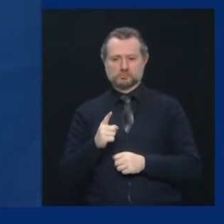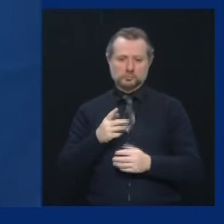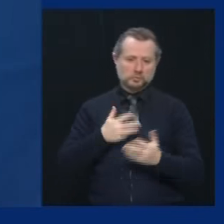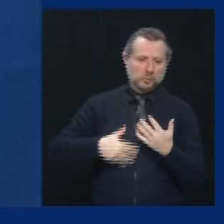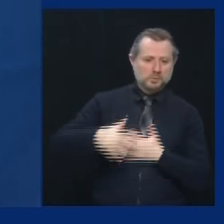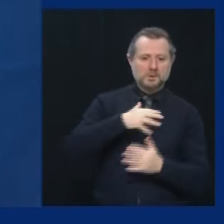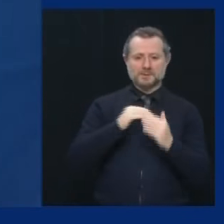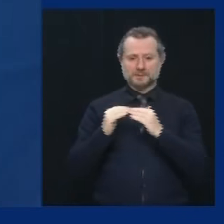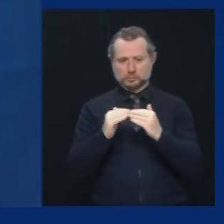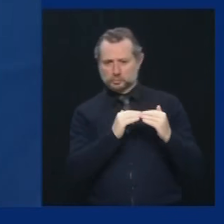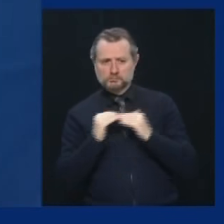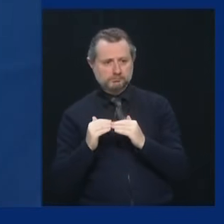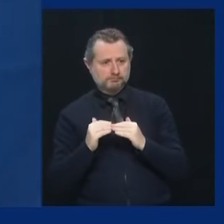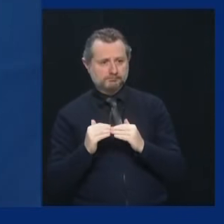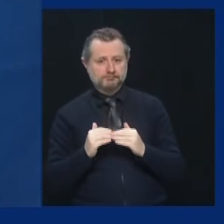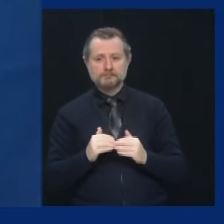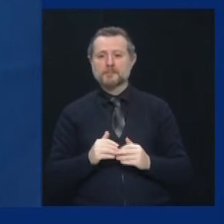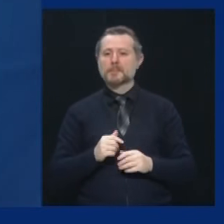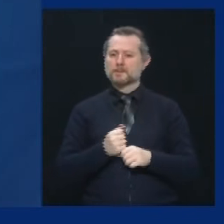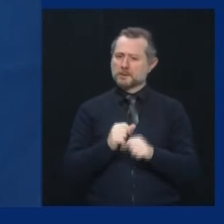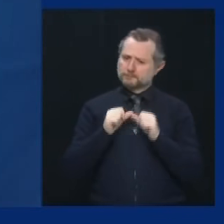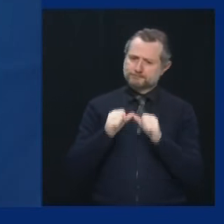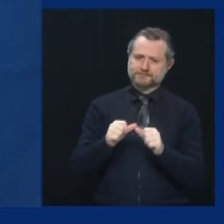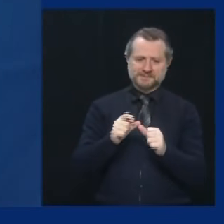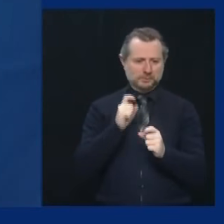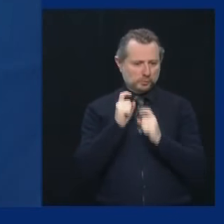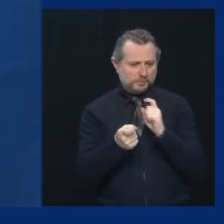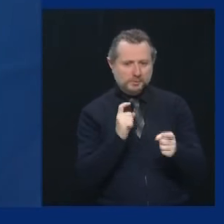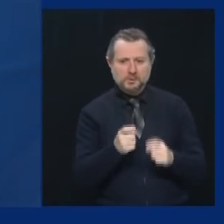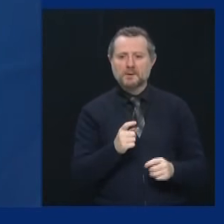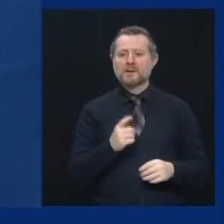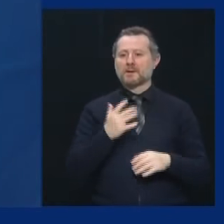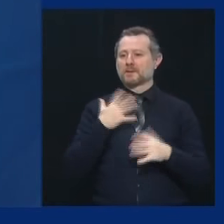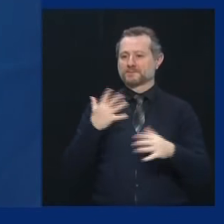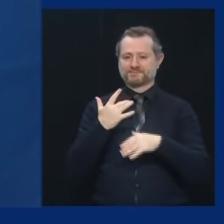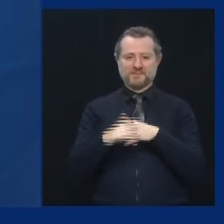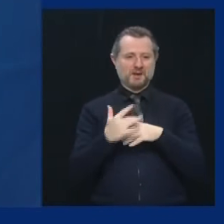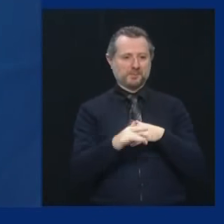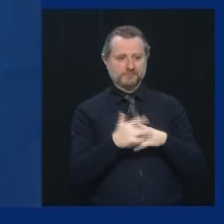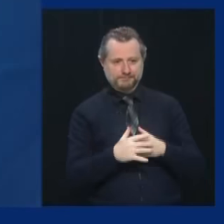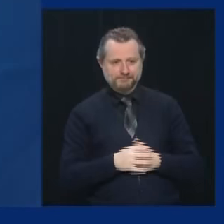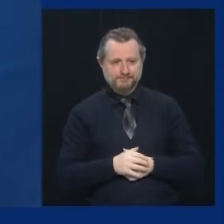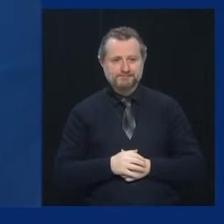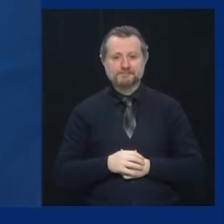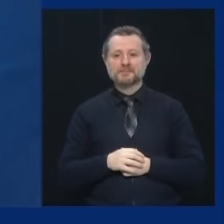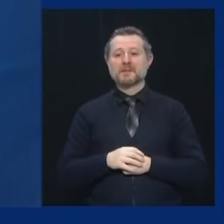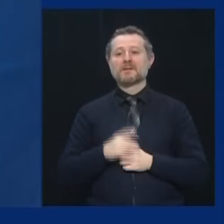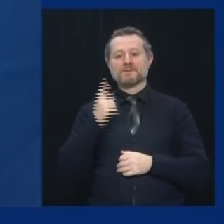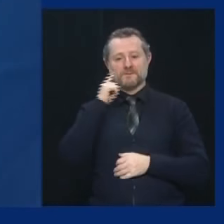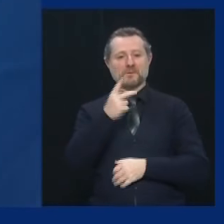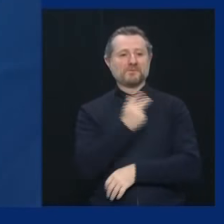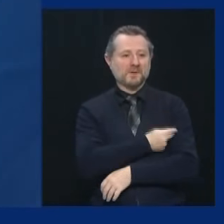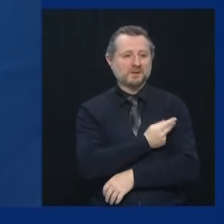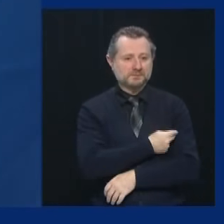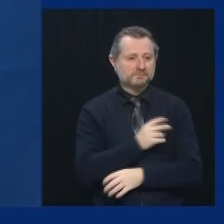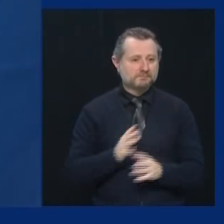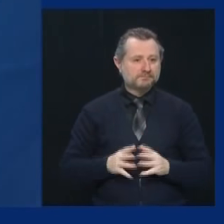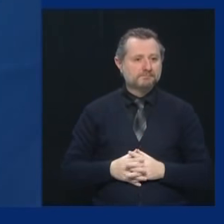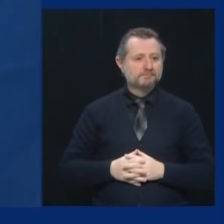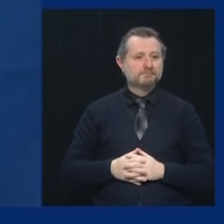BE SMART ABOUT IT. AT THAT TIME, DR. FAUCI SAID